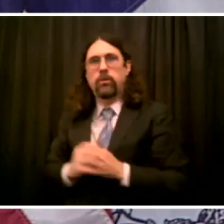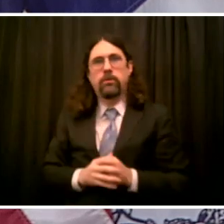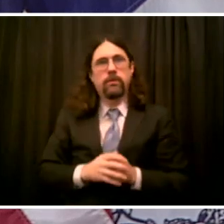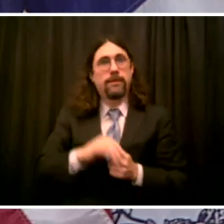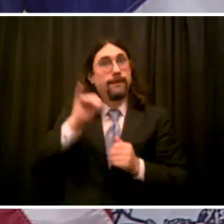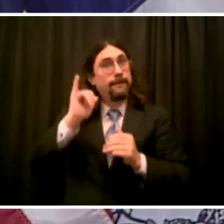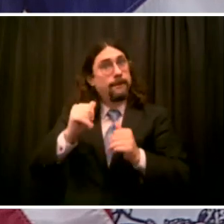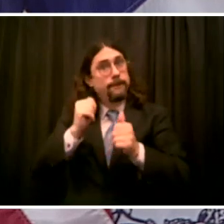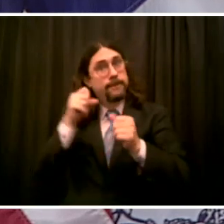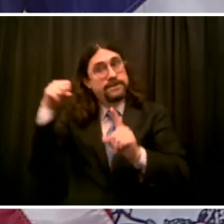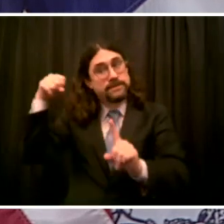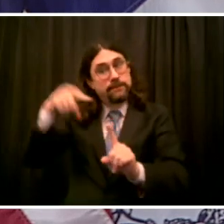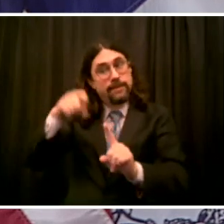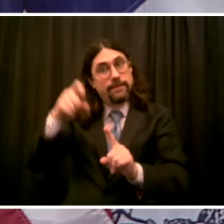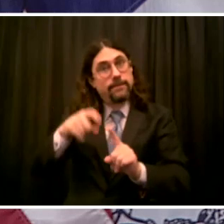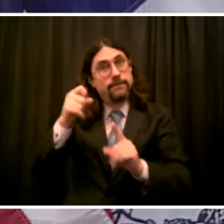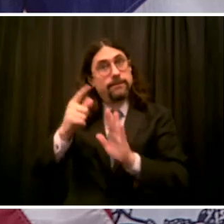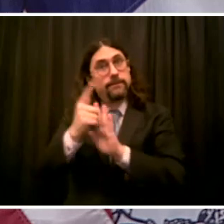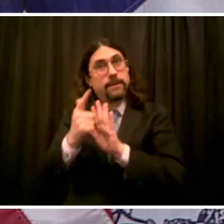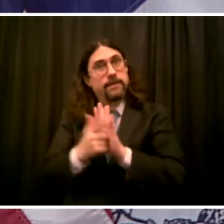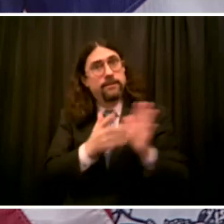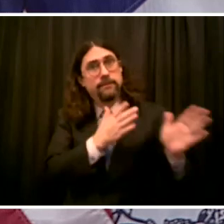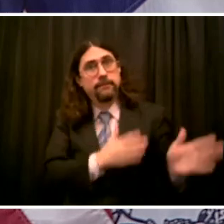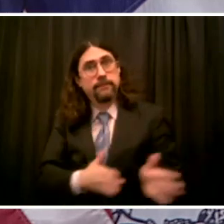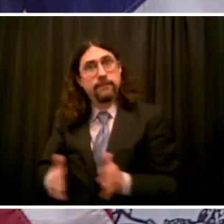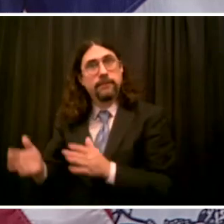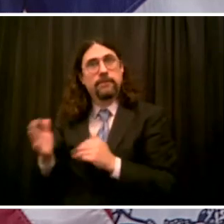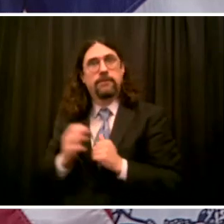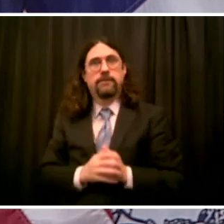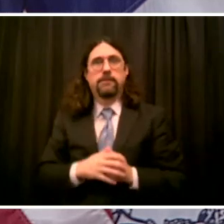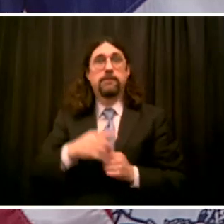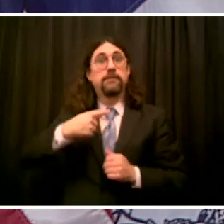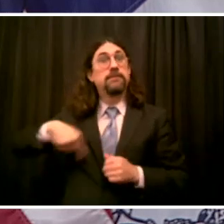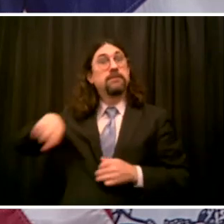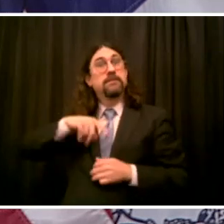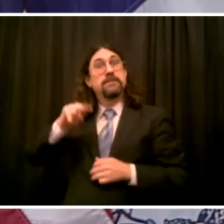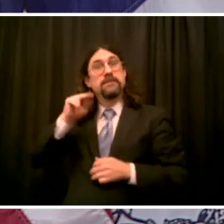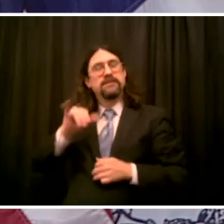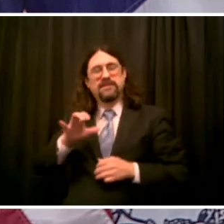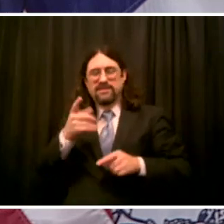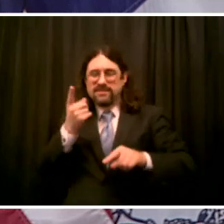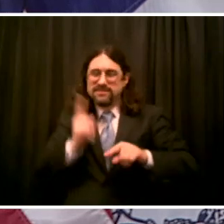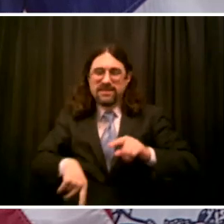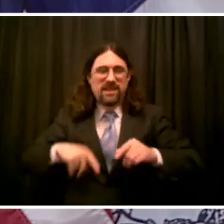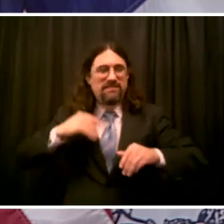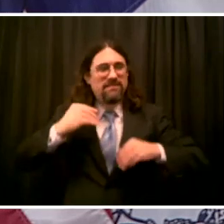SOMHIETNG MUCH LESS LICE IN THAT STIMULUS PLAN, WE KNOW WE CANNOT